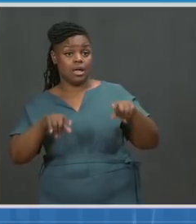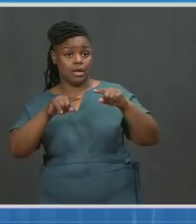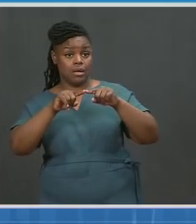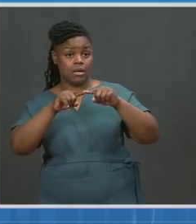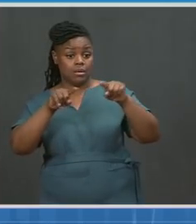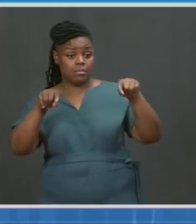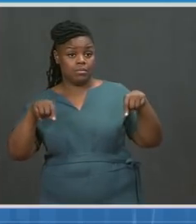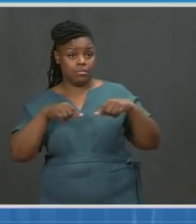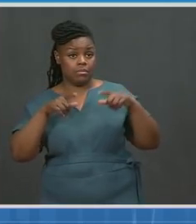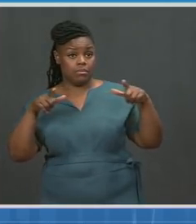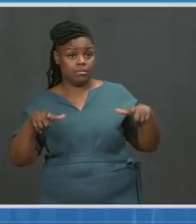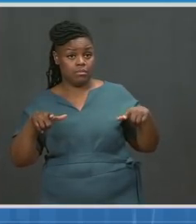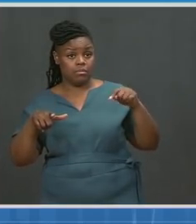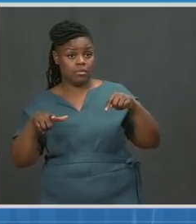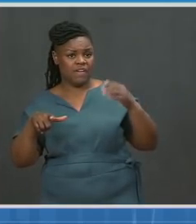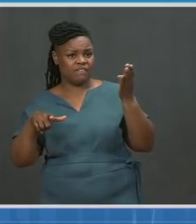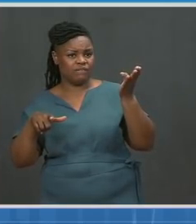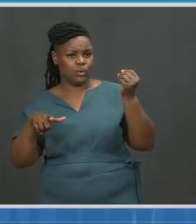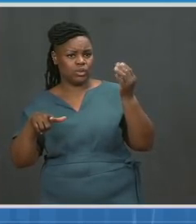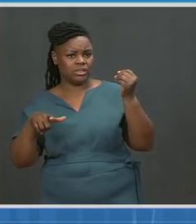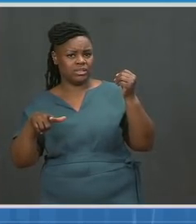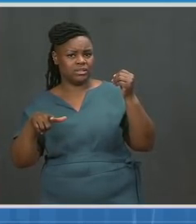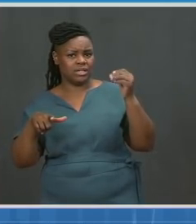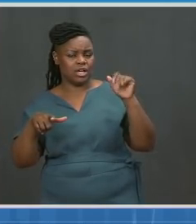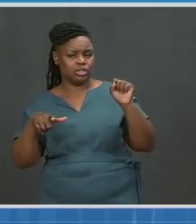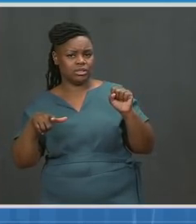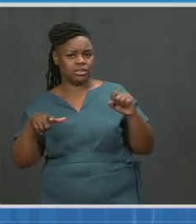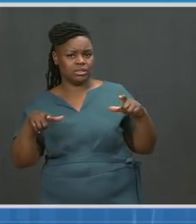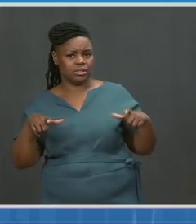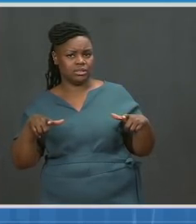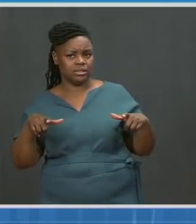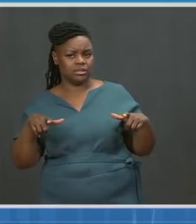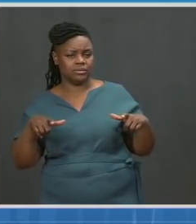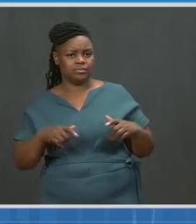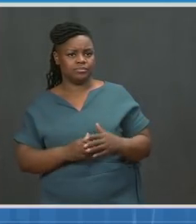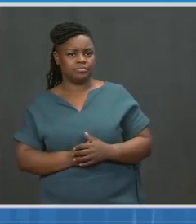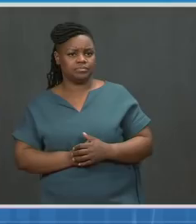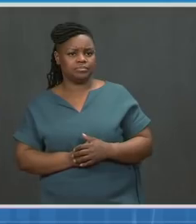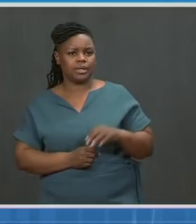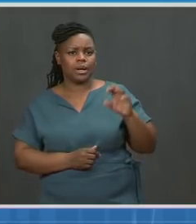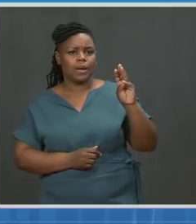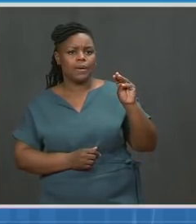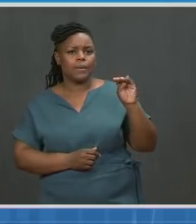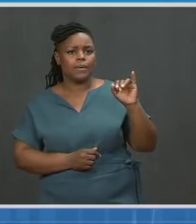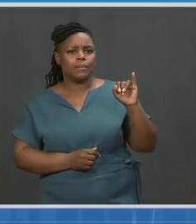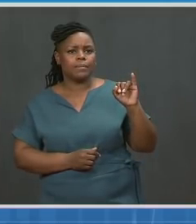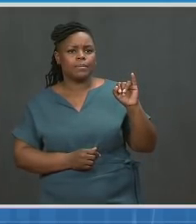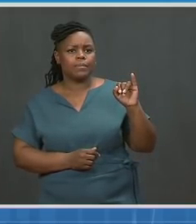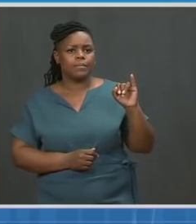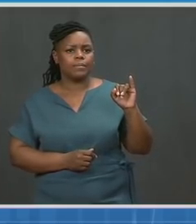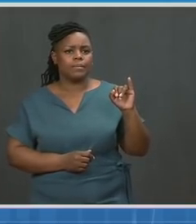of heart inflammation or myocarditis among service members and families -- people who were vaccinated